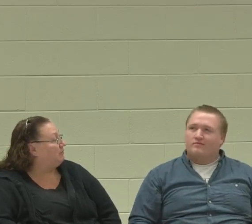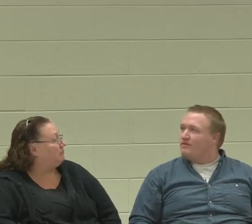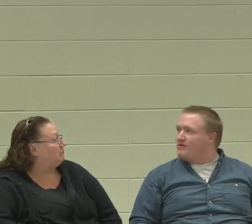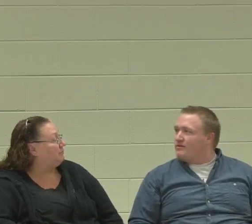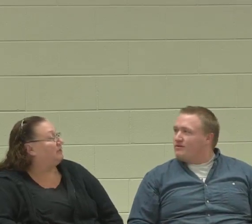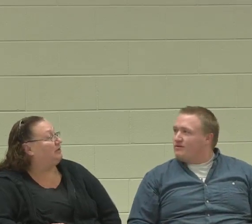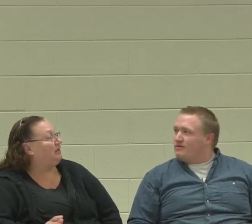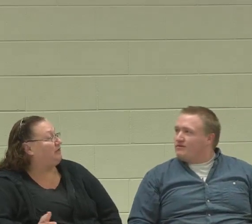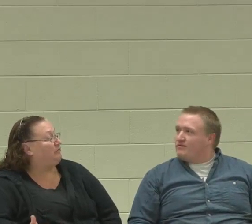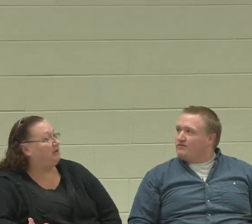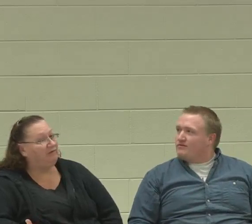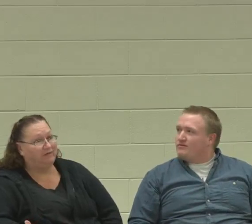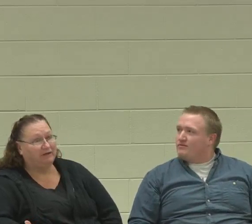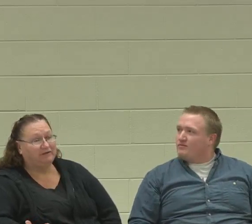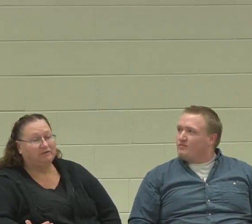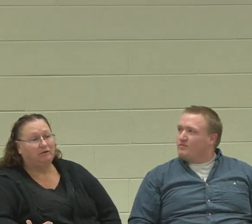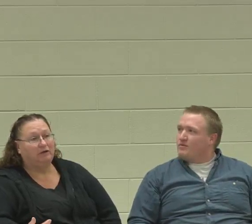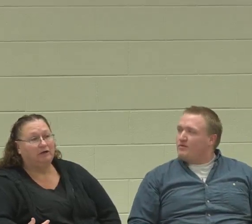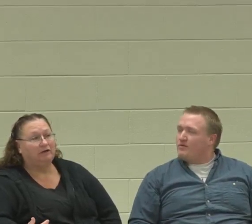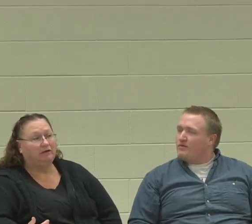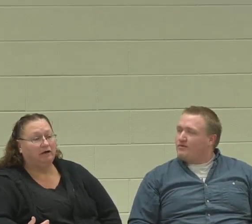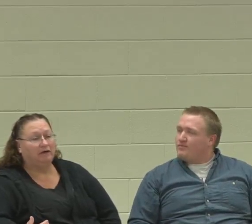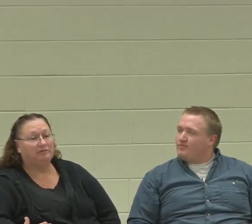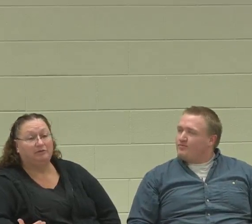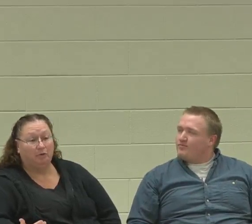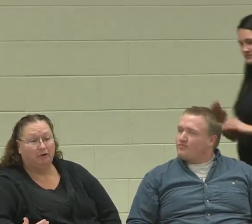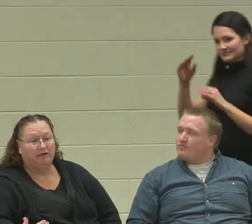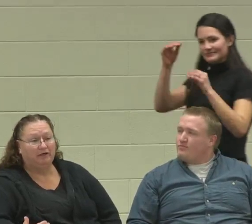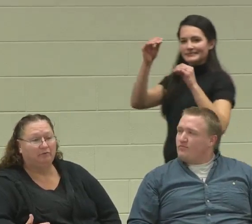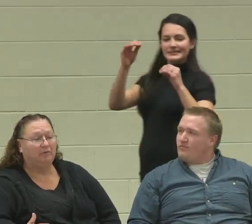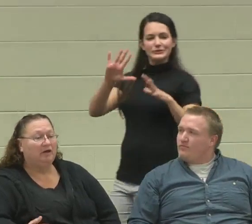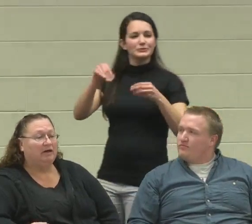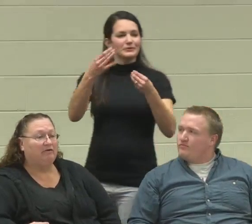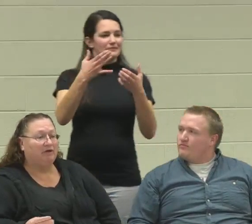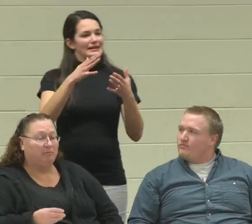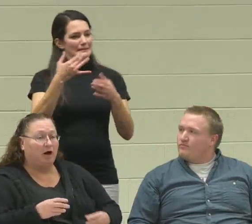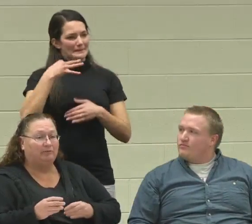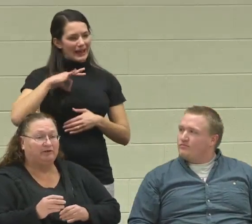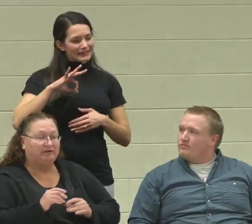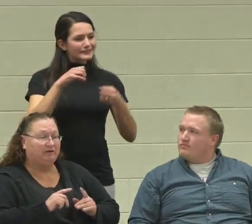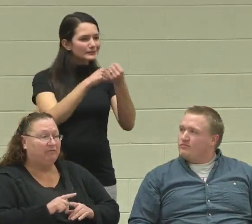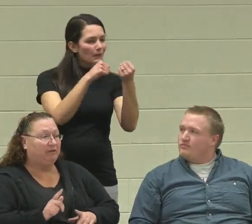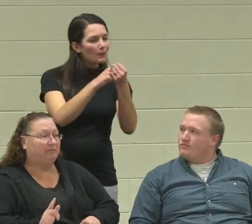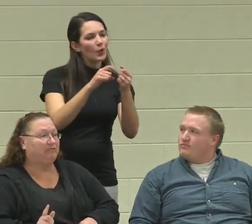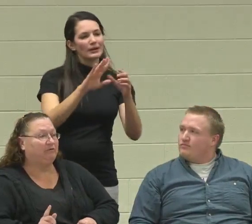They gave him benefit in supporting him, giving him options, giving him different